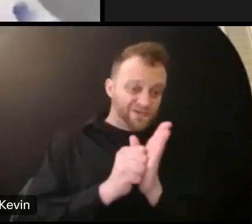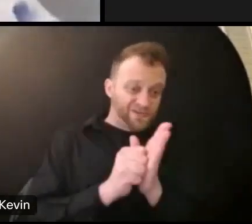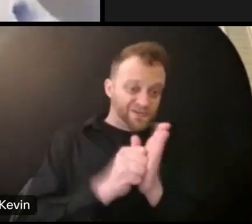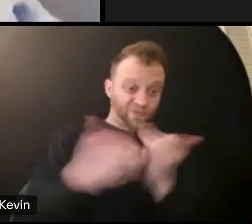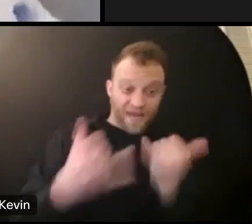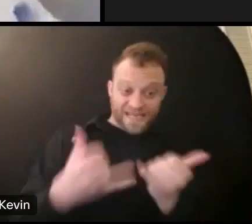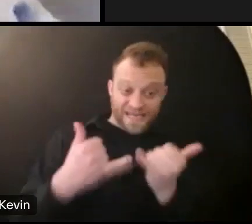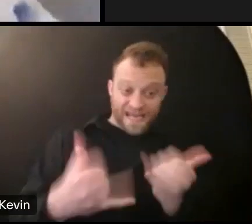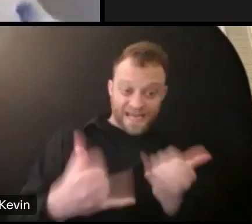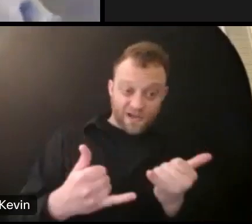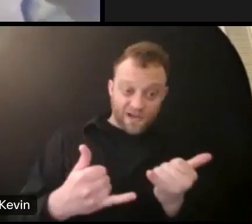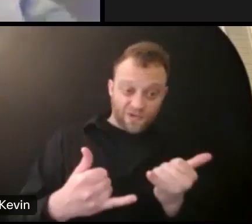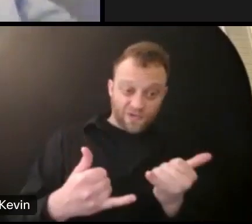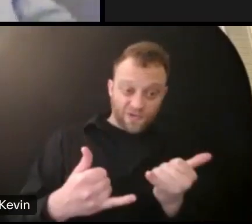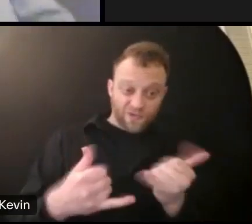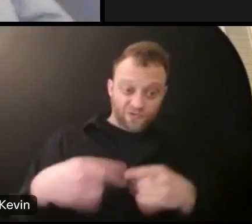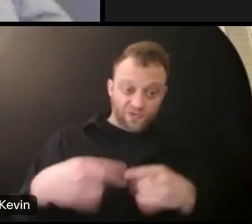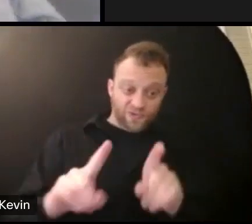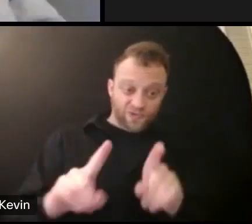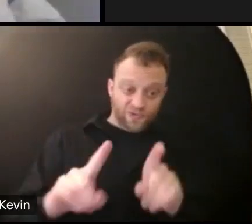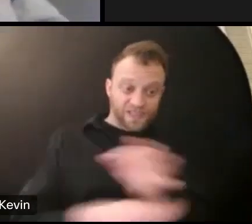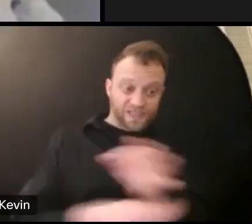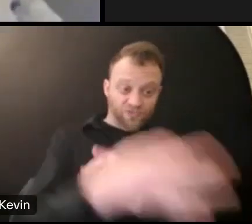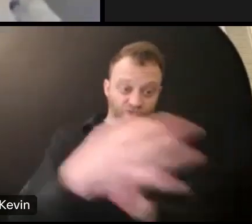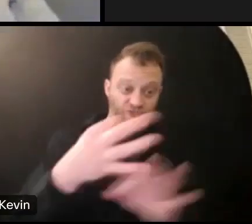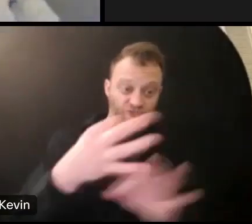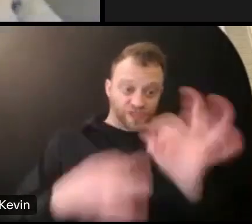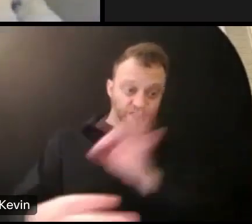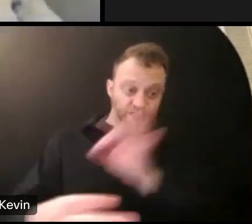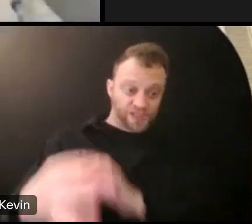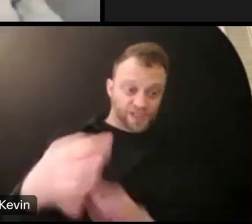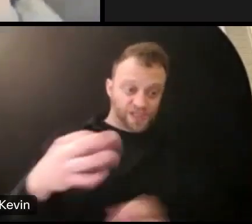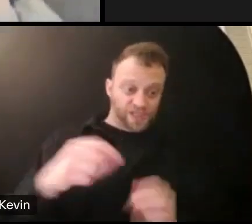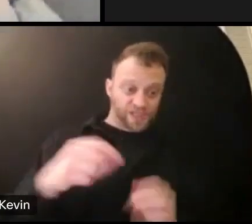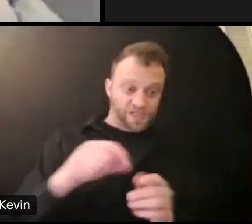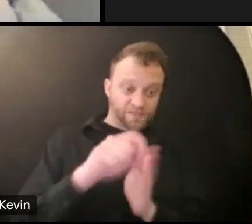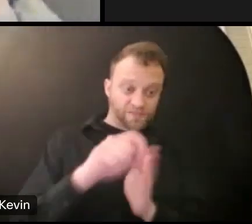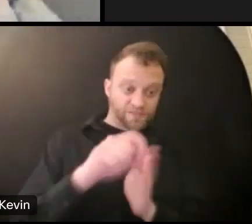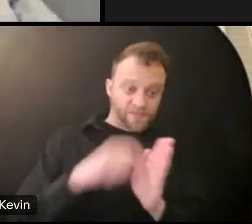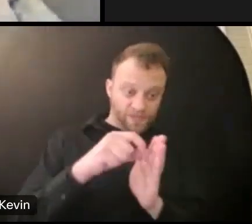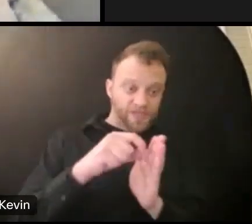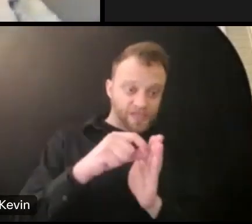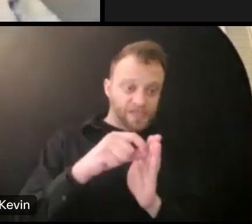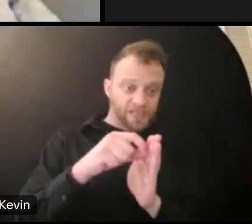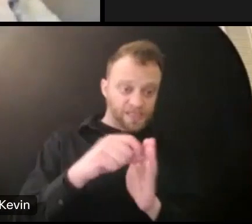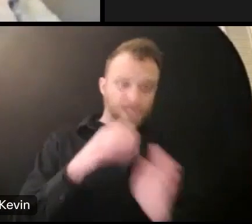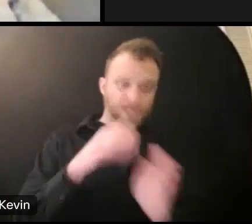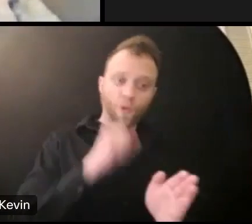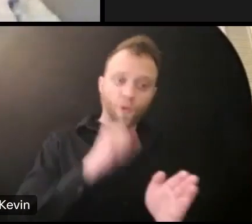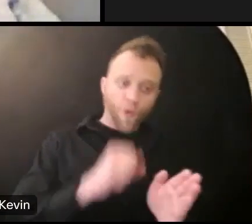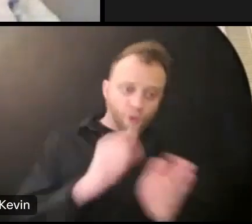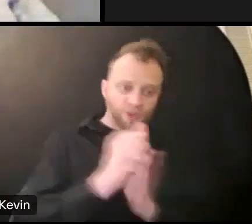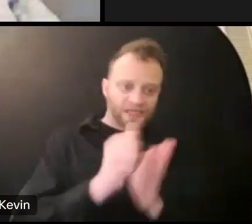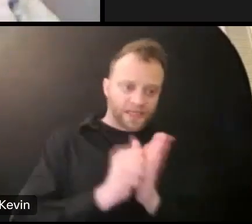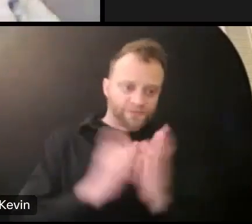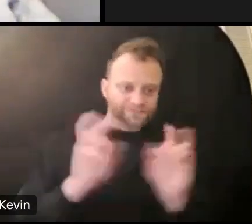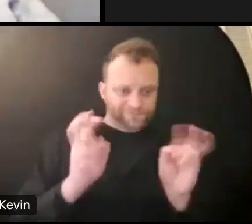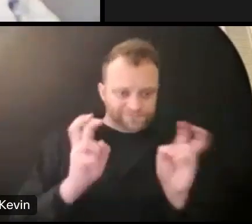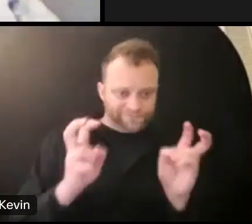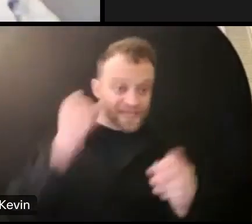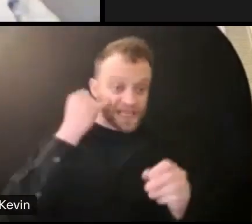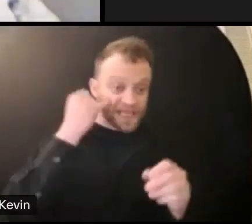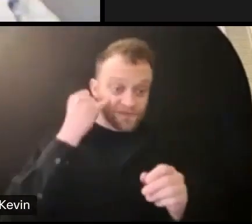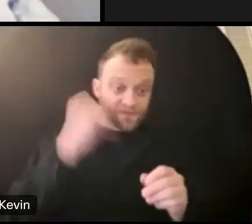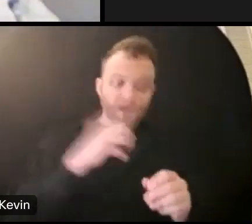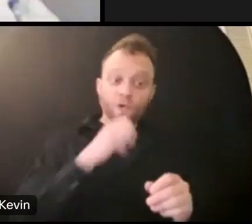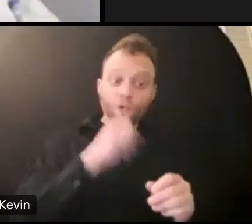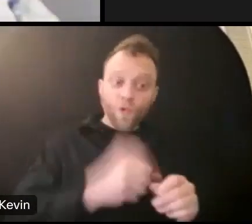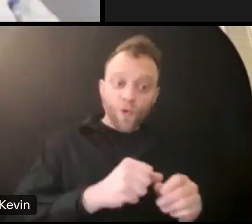When possible we are doing one of two things - if the Commissioner who is leaving wants the emails